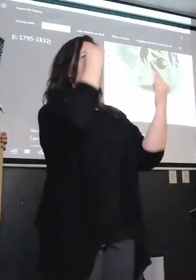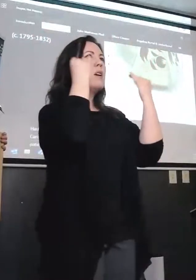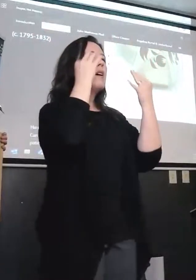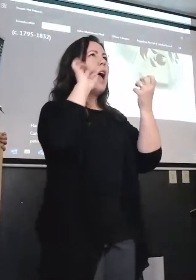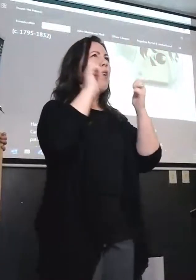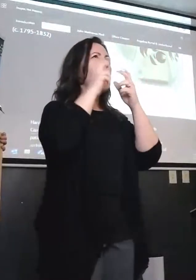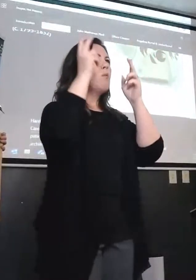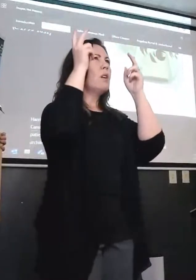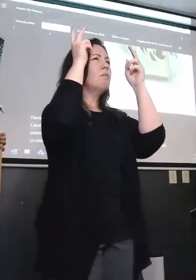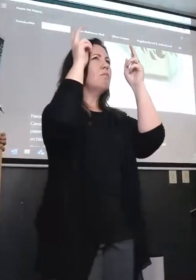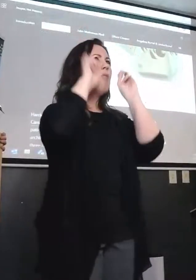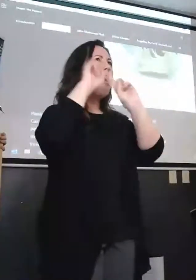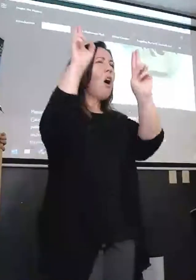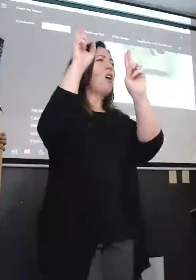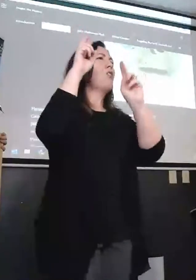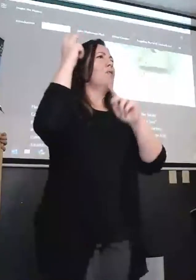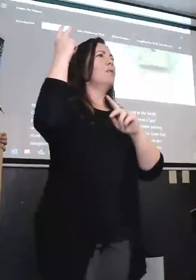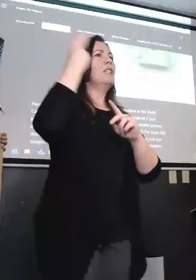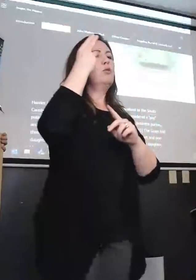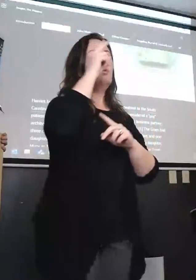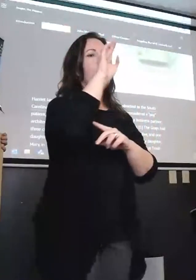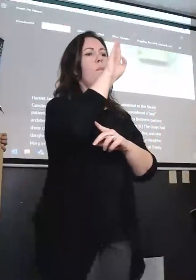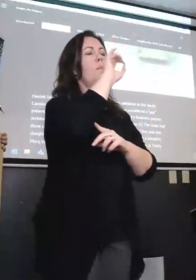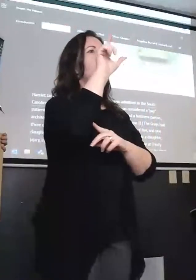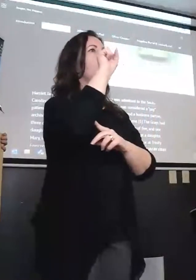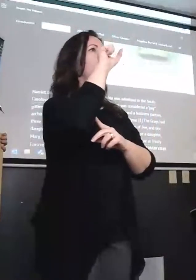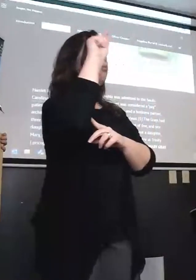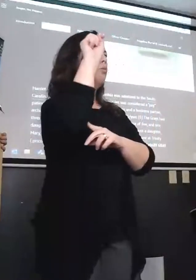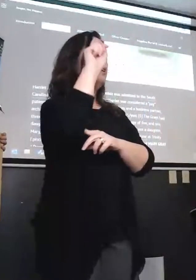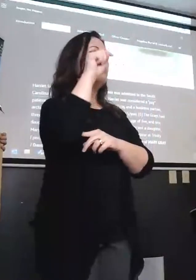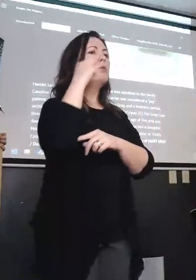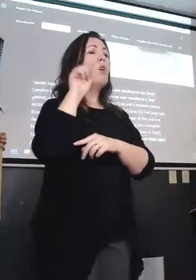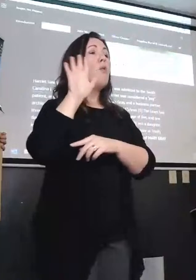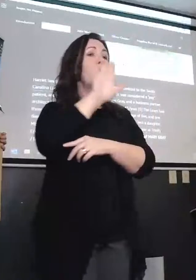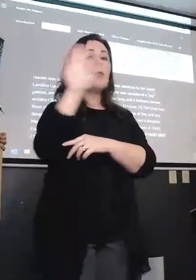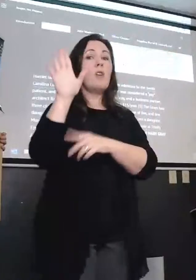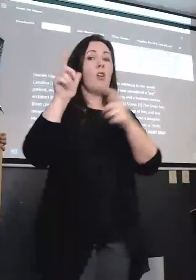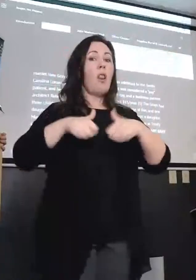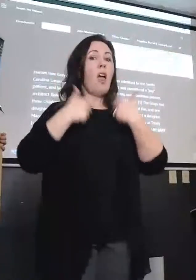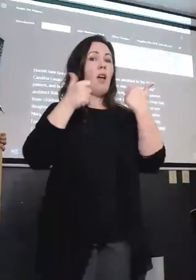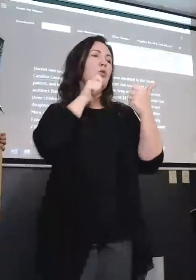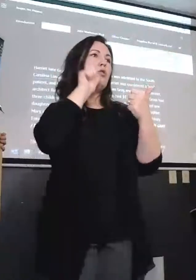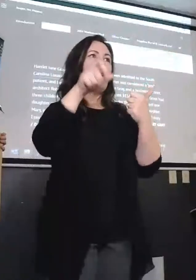history of Bull Street. Their lives should not be forgotten and we should not forget the progress